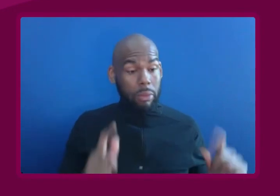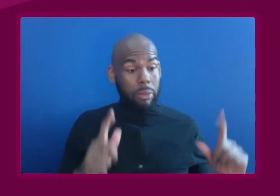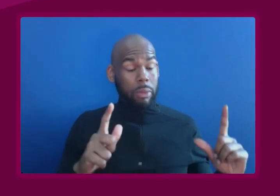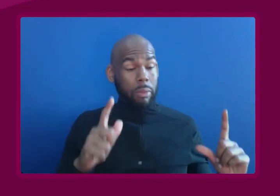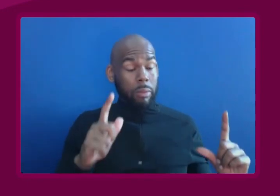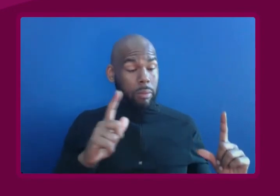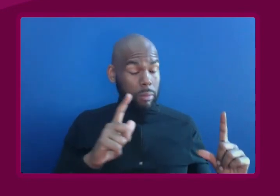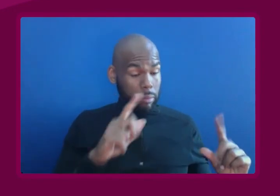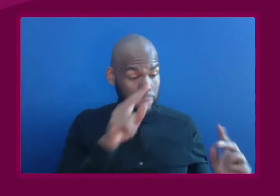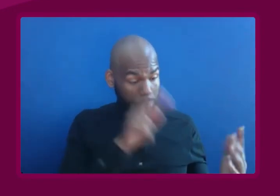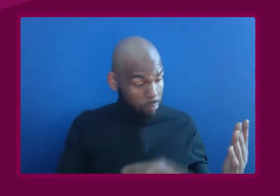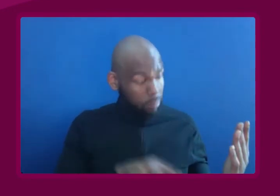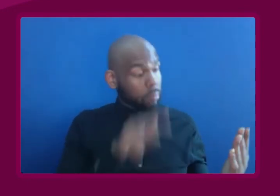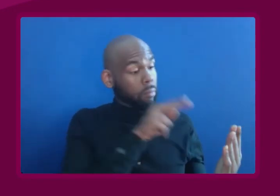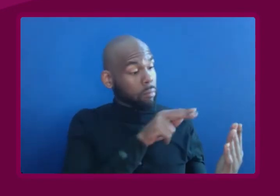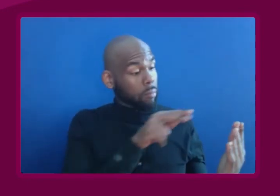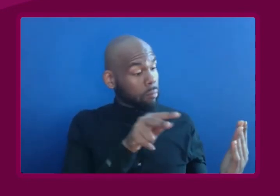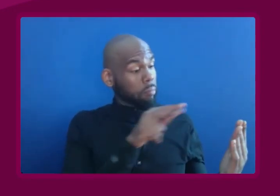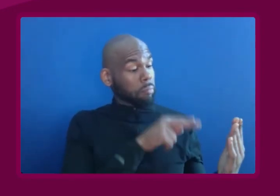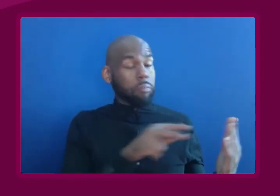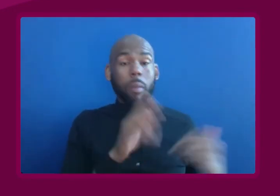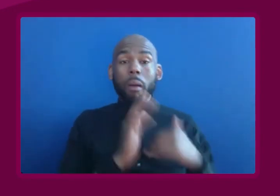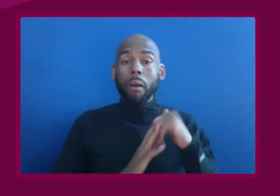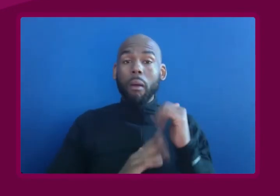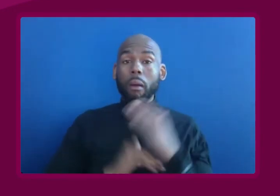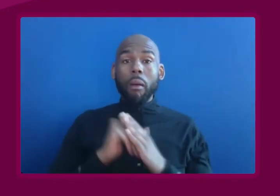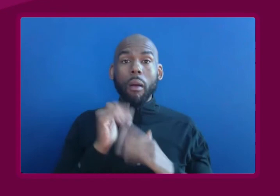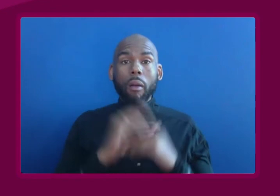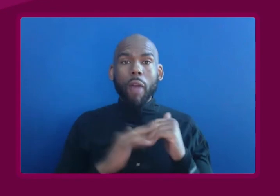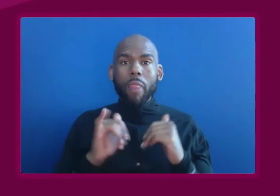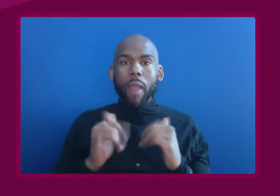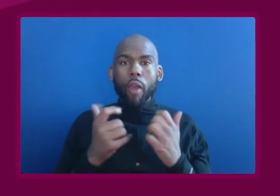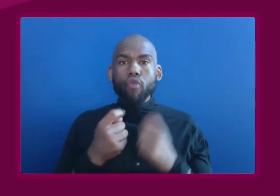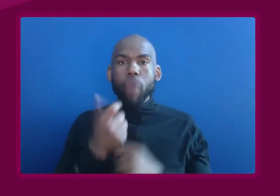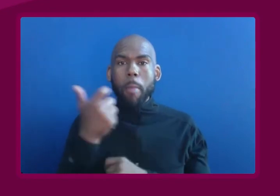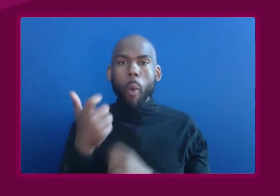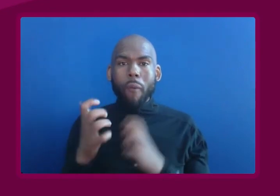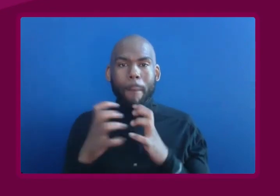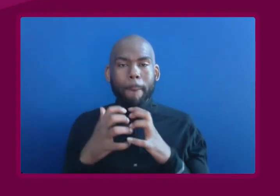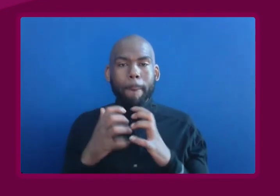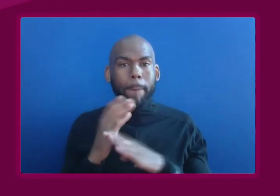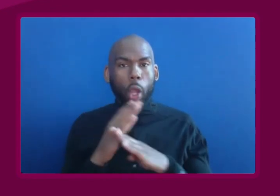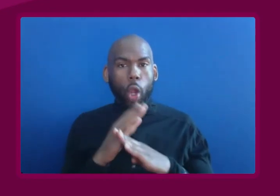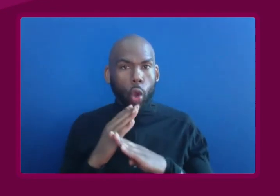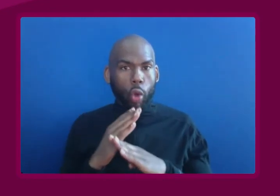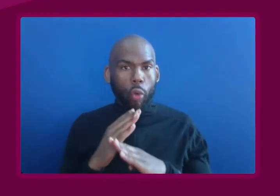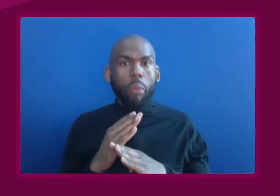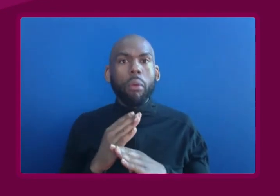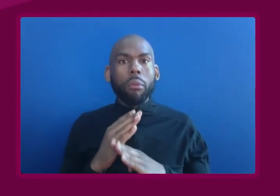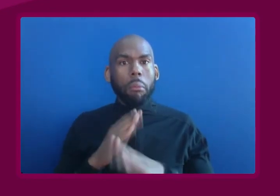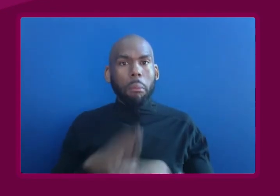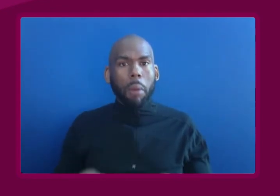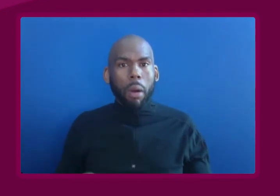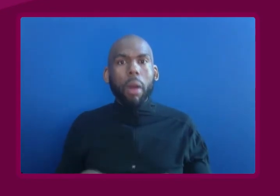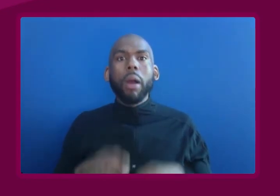a way that was comfortable for her, enabled her to start communicating more.